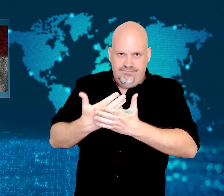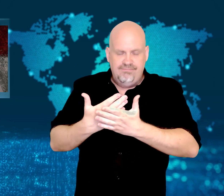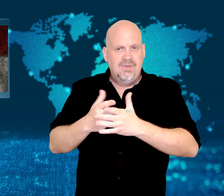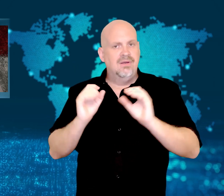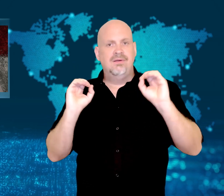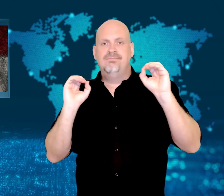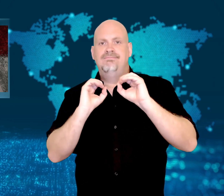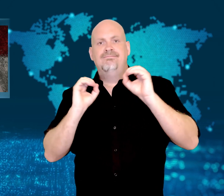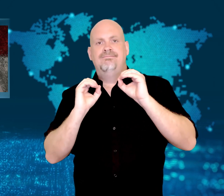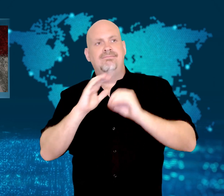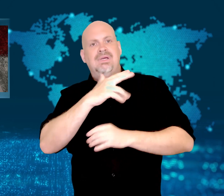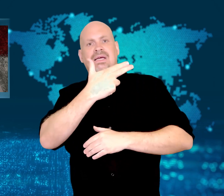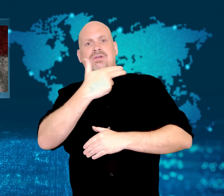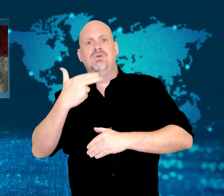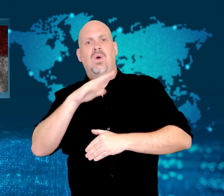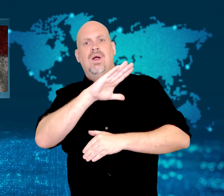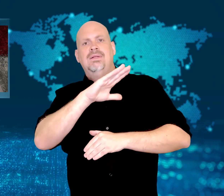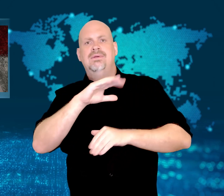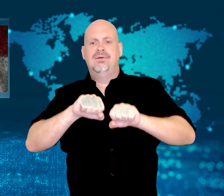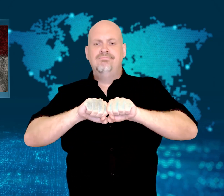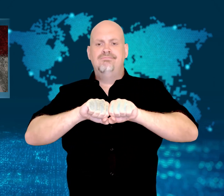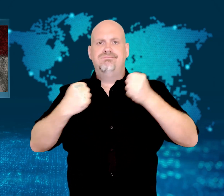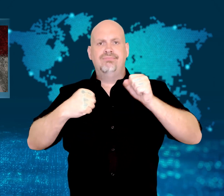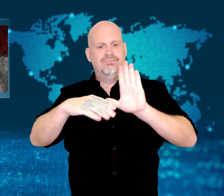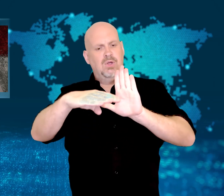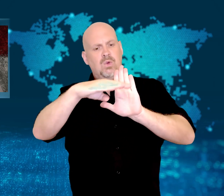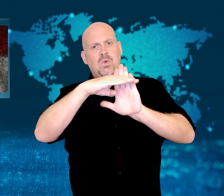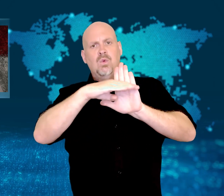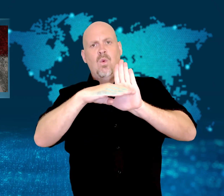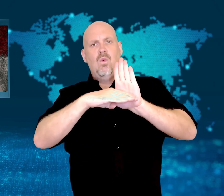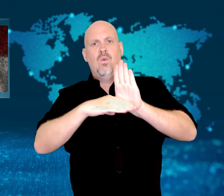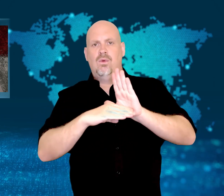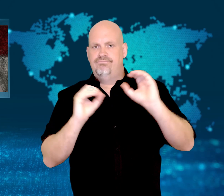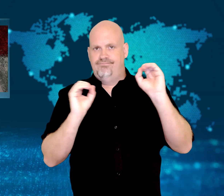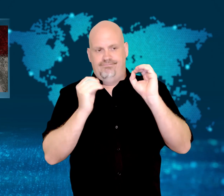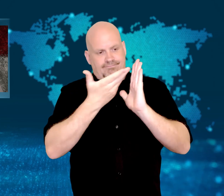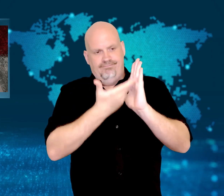by Indonesia's Criminal Code.